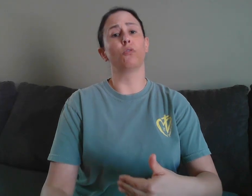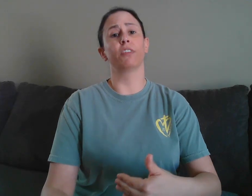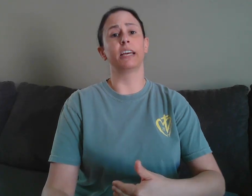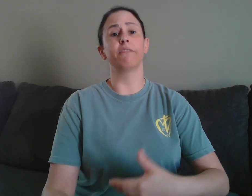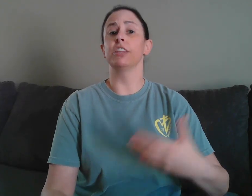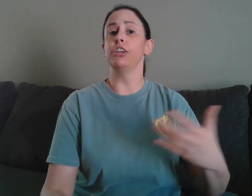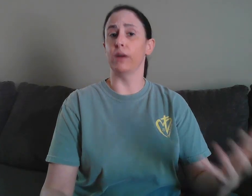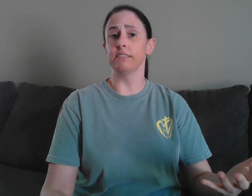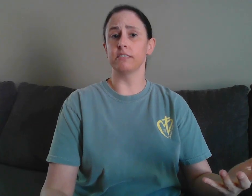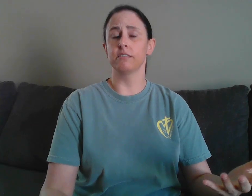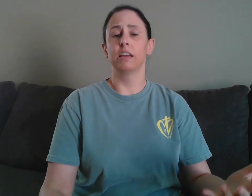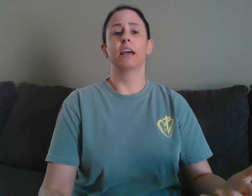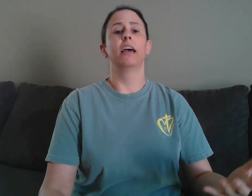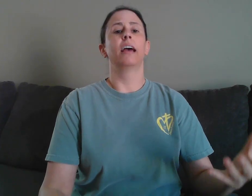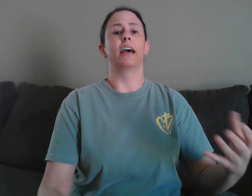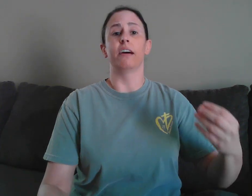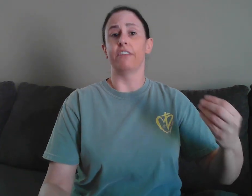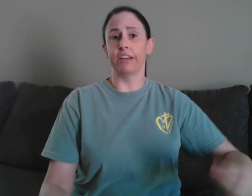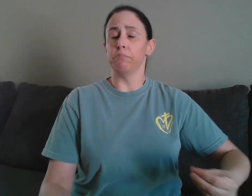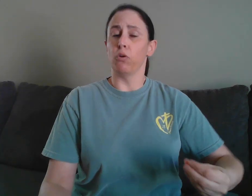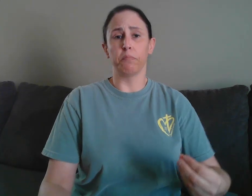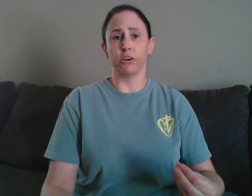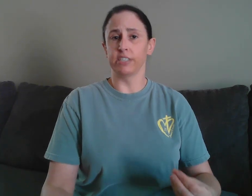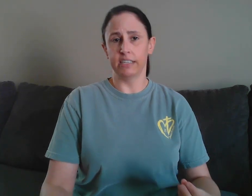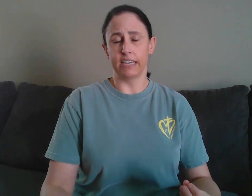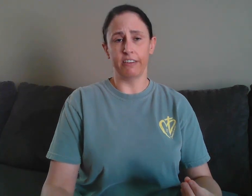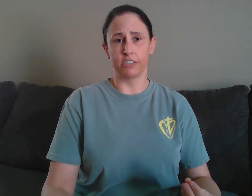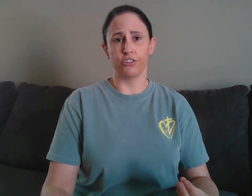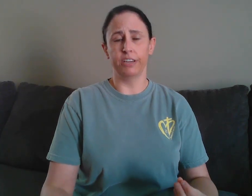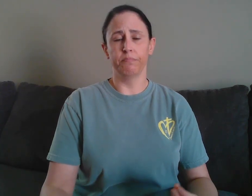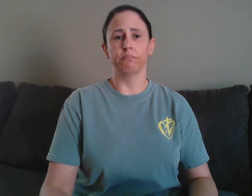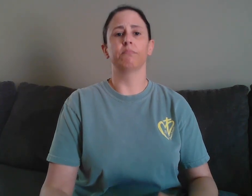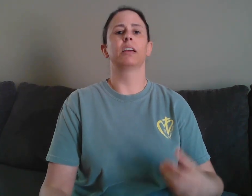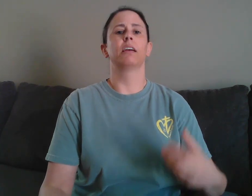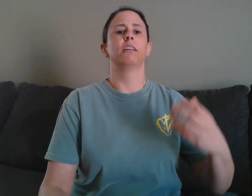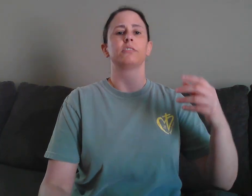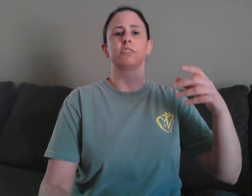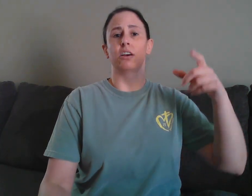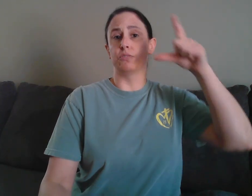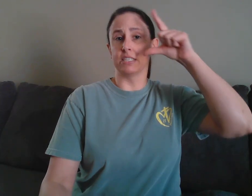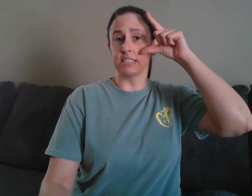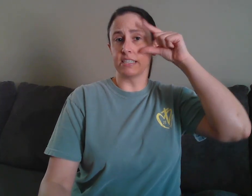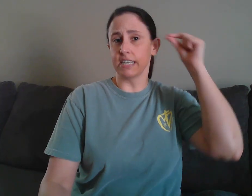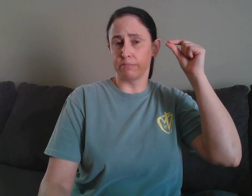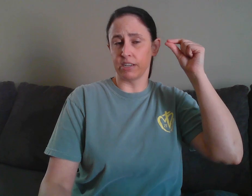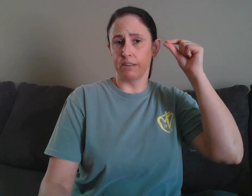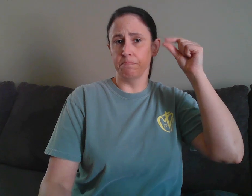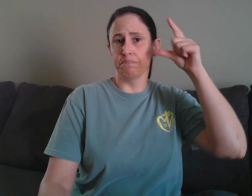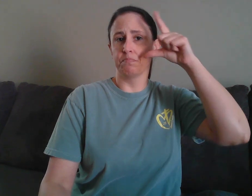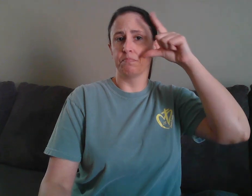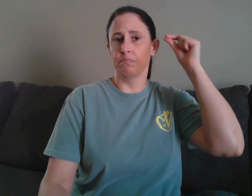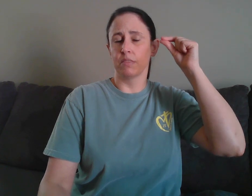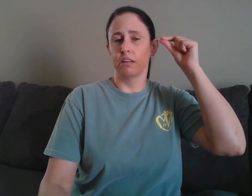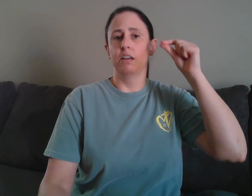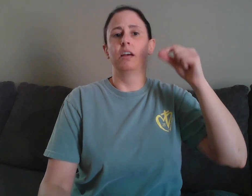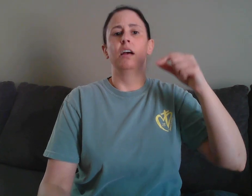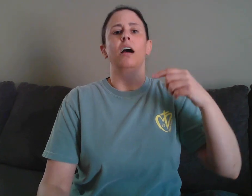school for the deaf in the US. Uh very important person in deaf history. So this is his name sign.